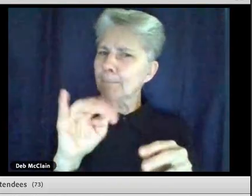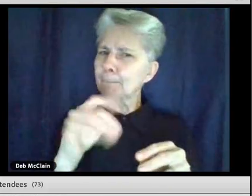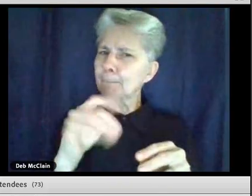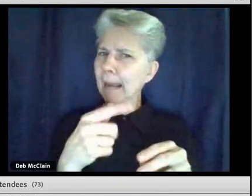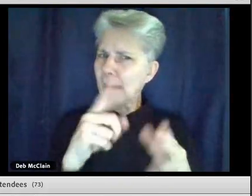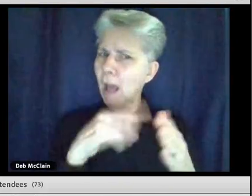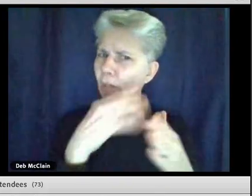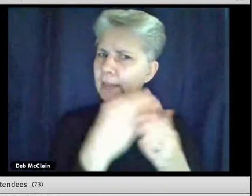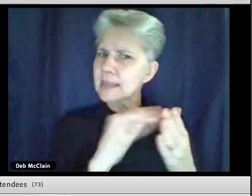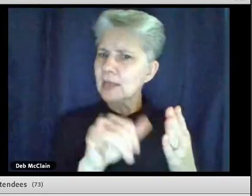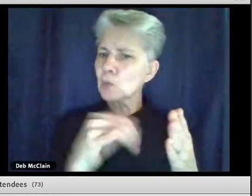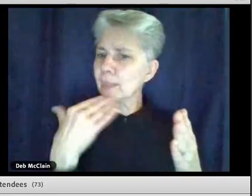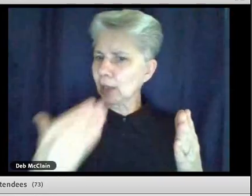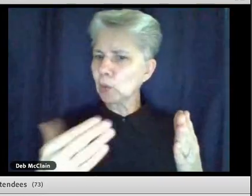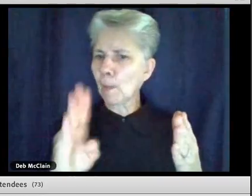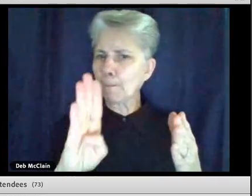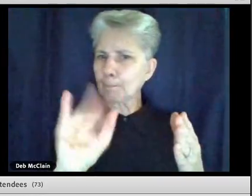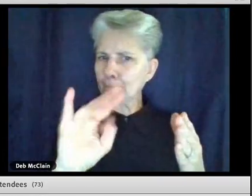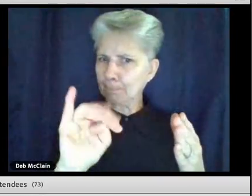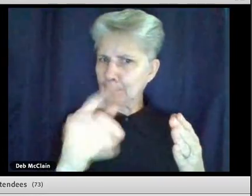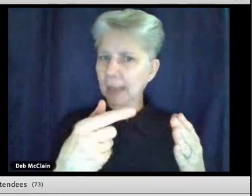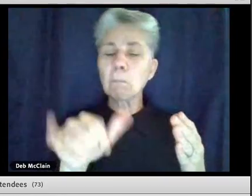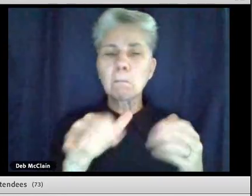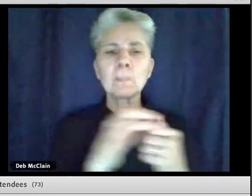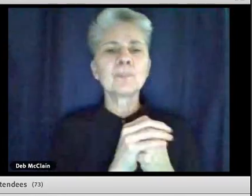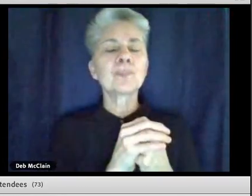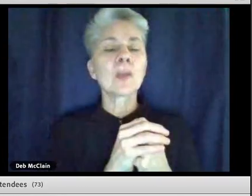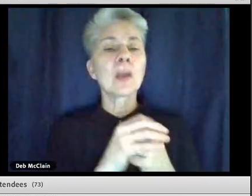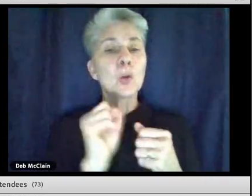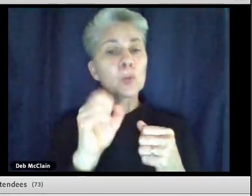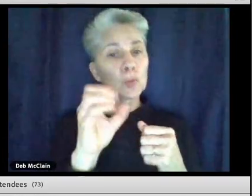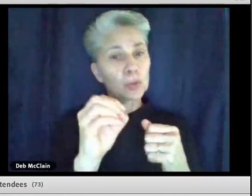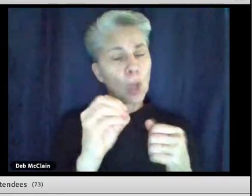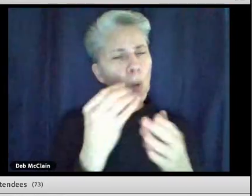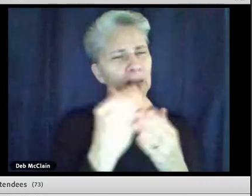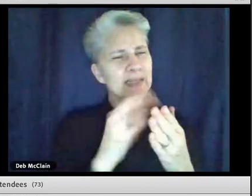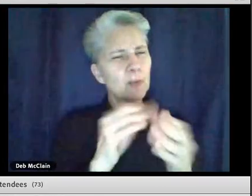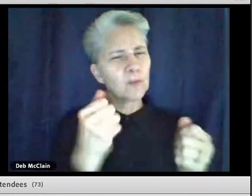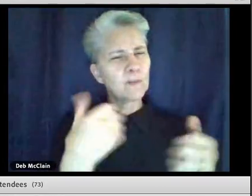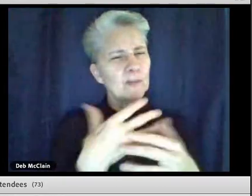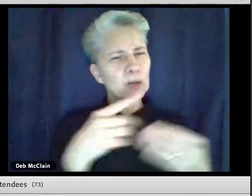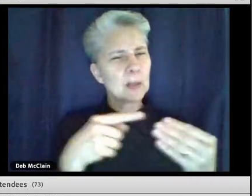Oh, I didn't look at Bing. I'm going to make a note of that and see what they have as well, and I'll list that. Thank you.